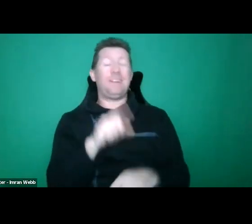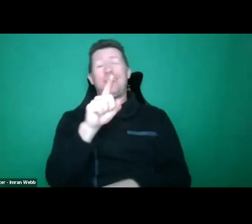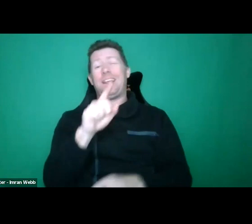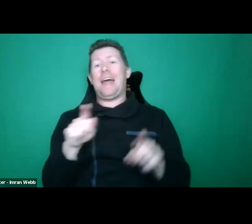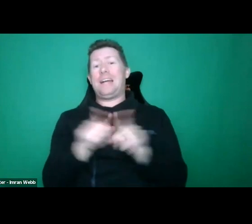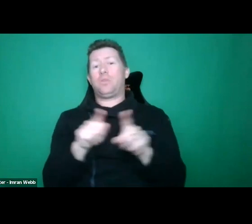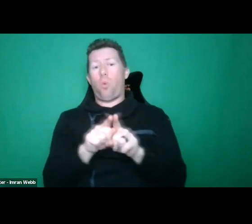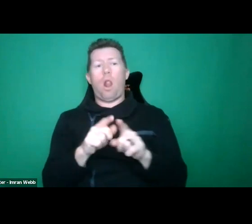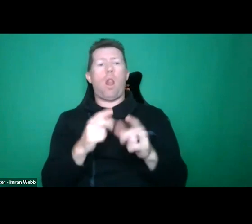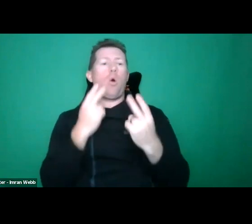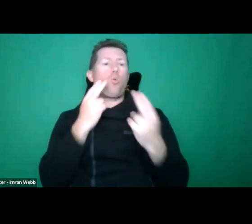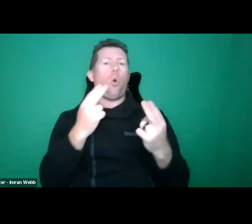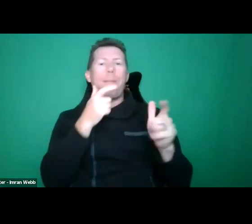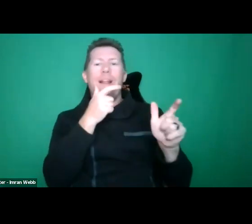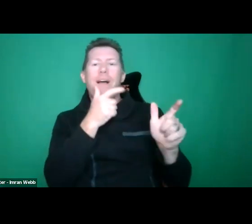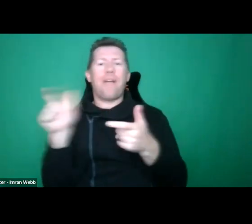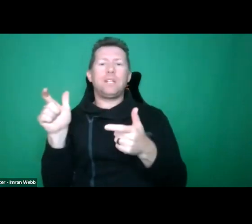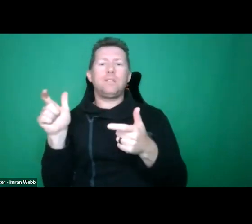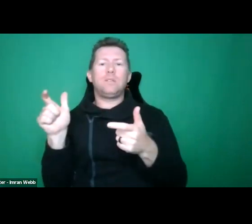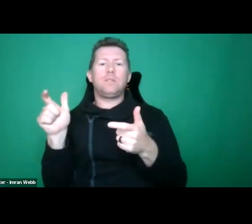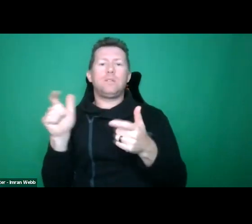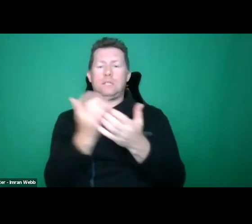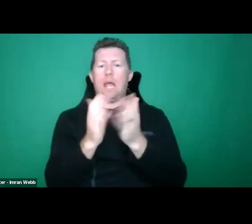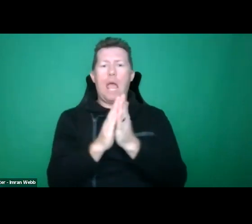and safeguarding that would be in place for any data linkage approach.